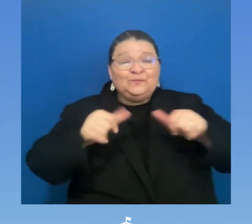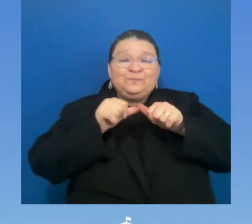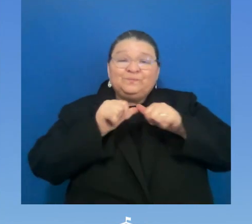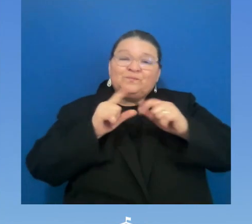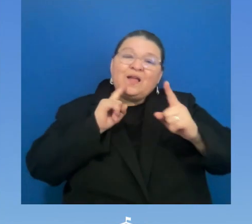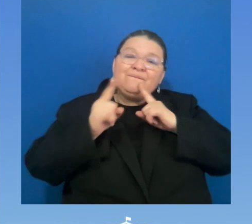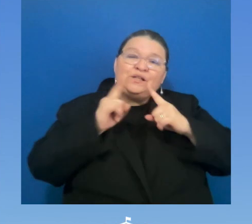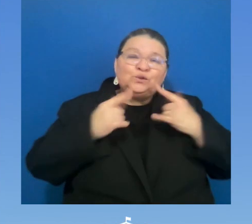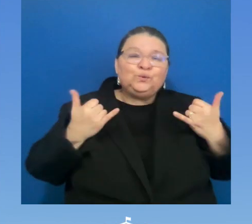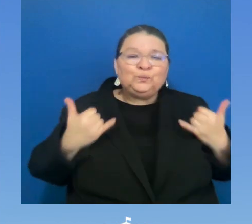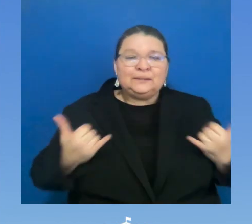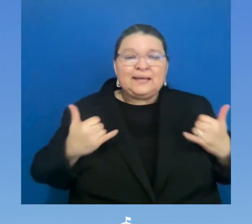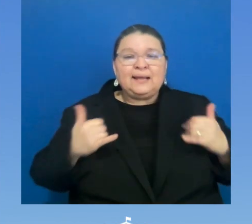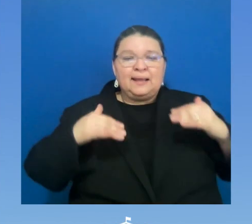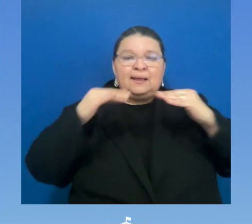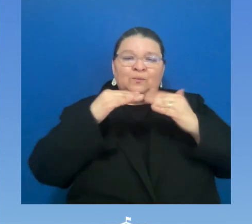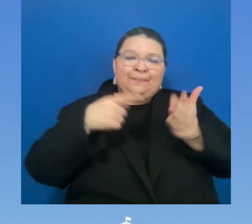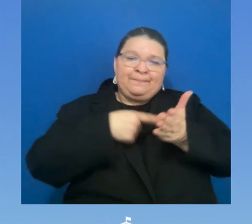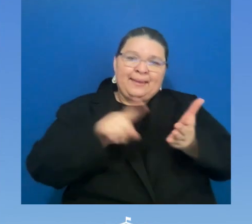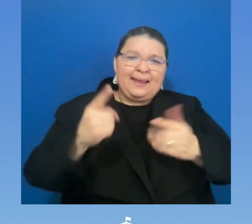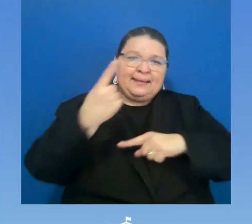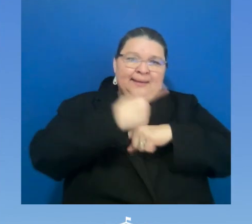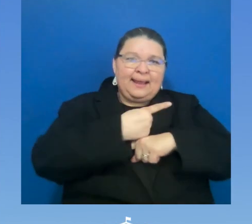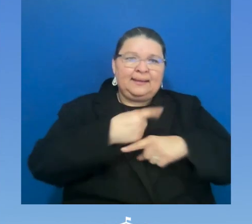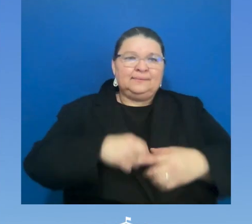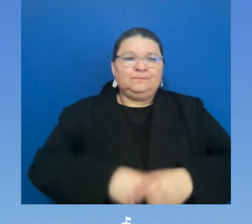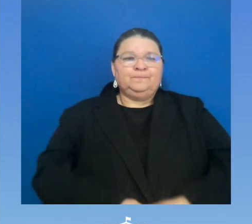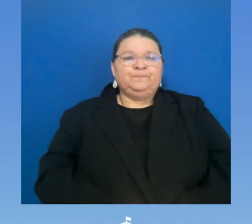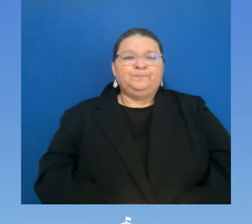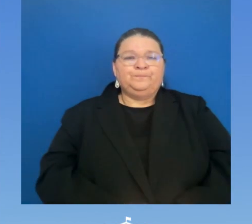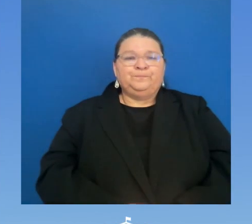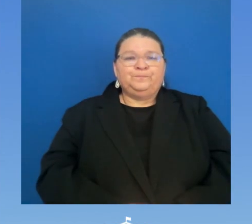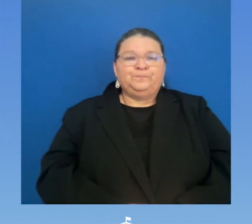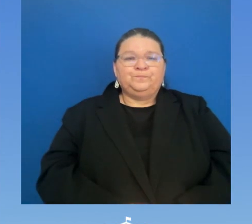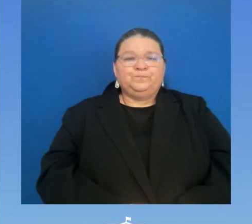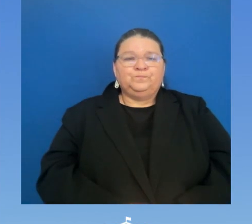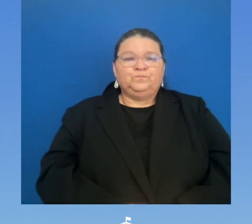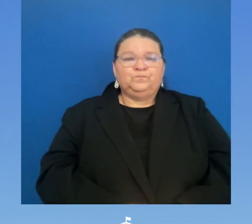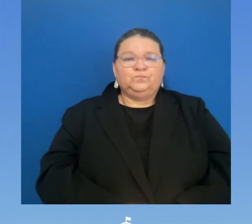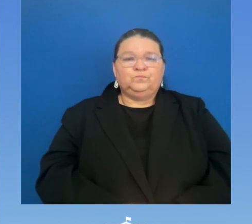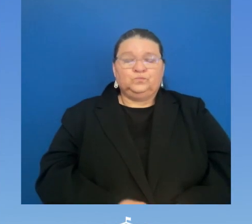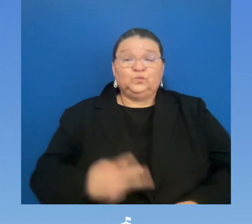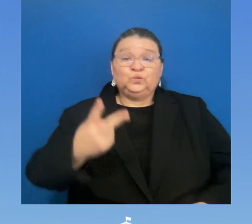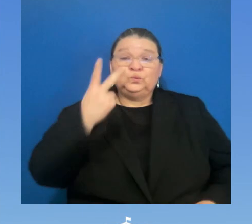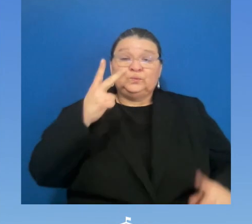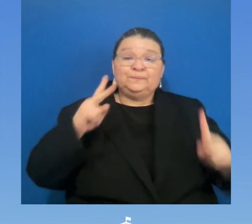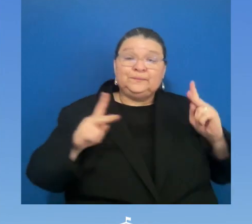with two people, two leaders, corporate leaders who need very little introduction